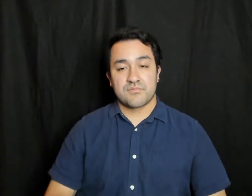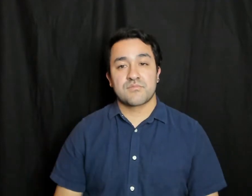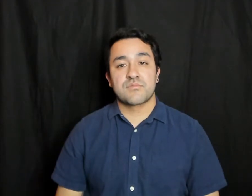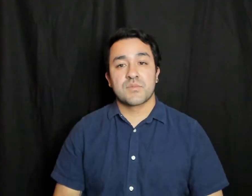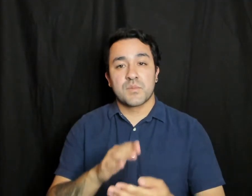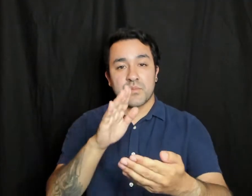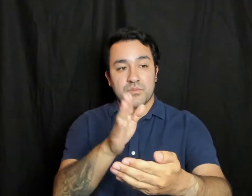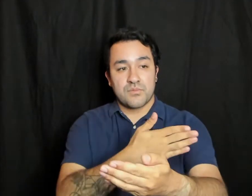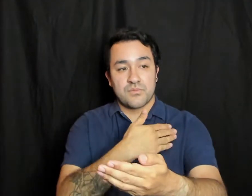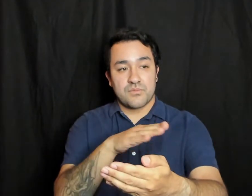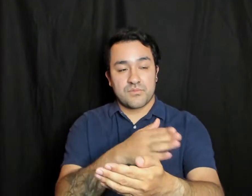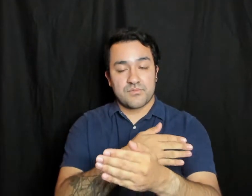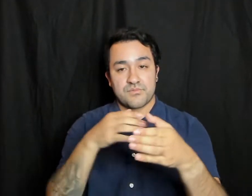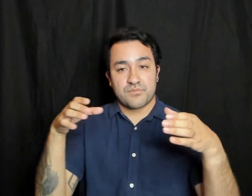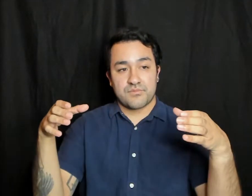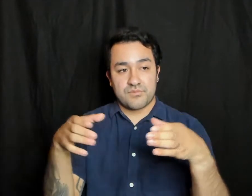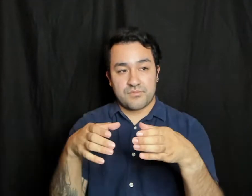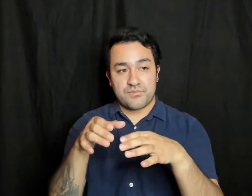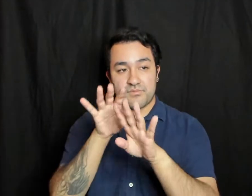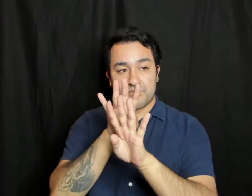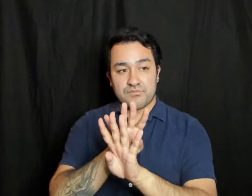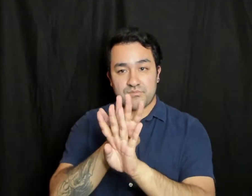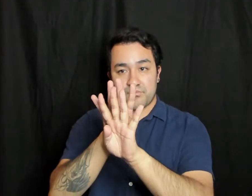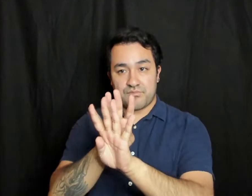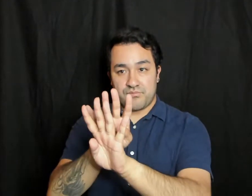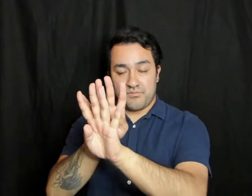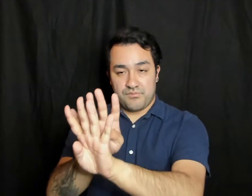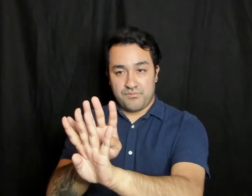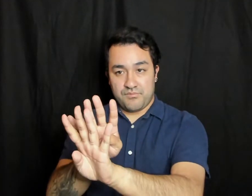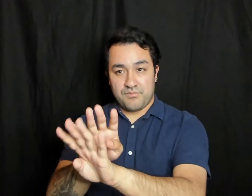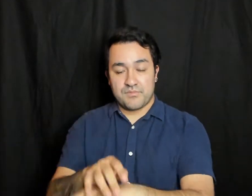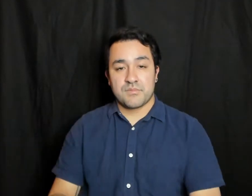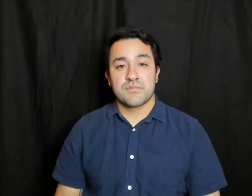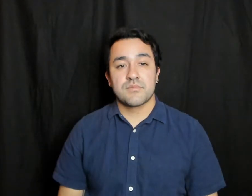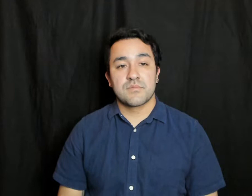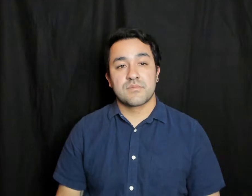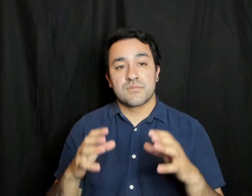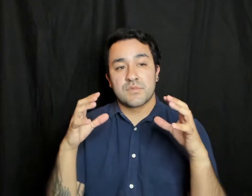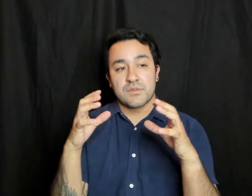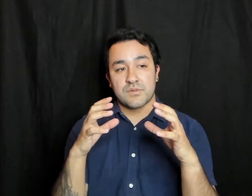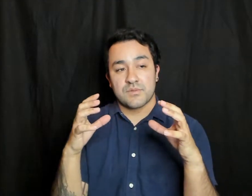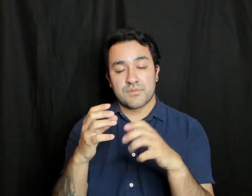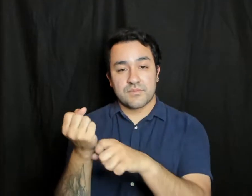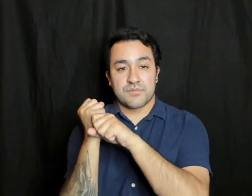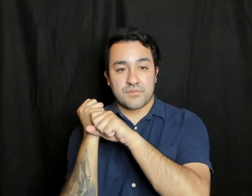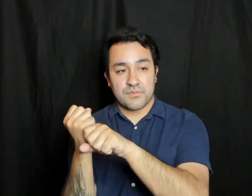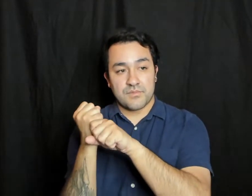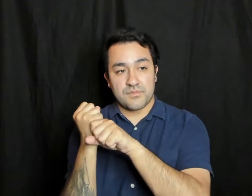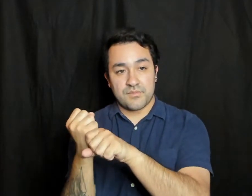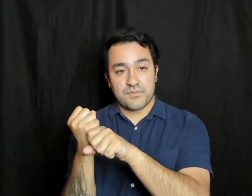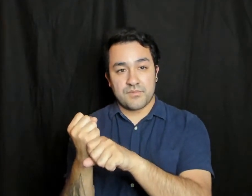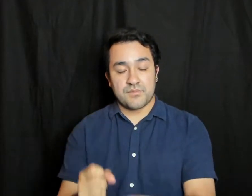(marching) Marching Band SOFTBALL